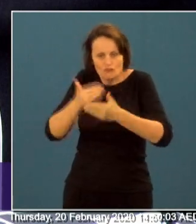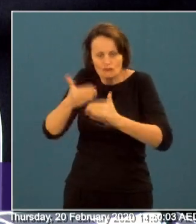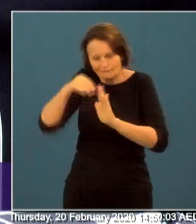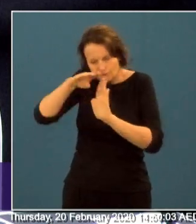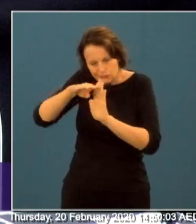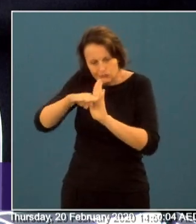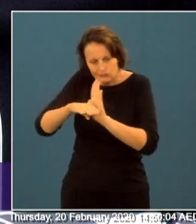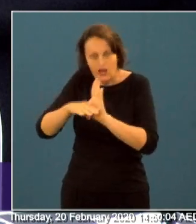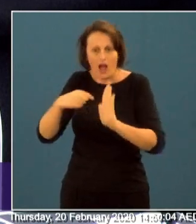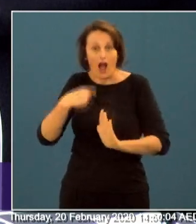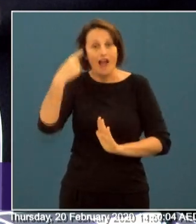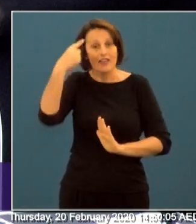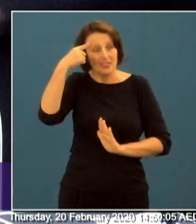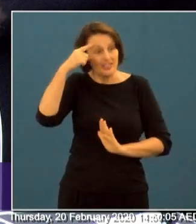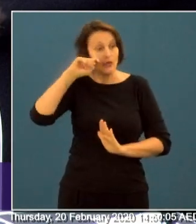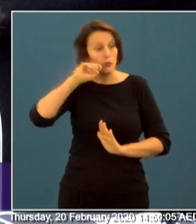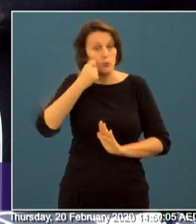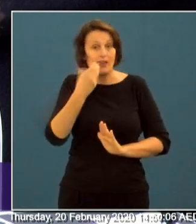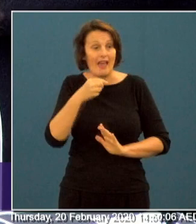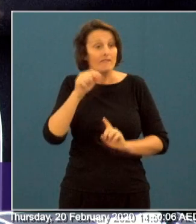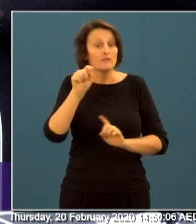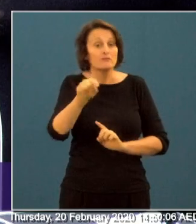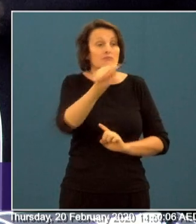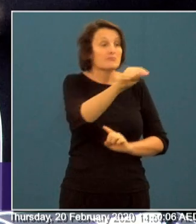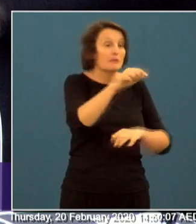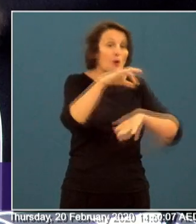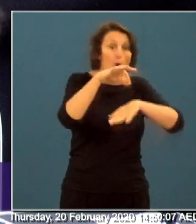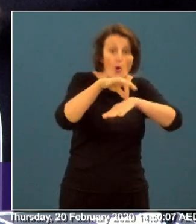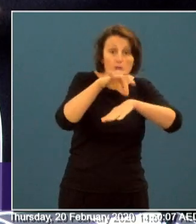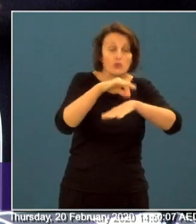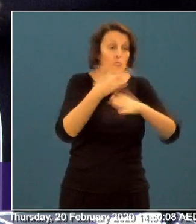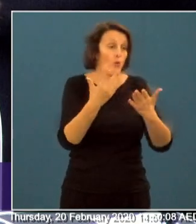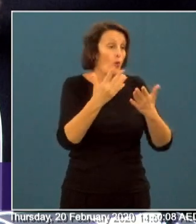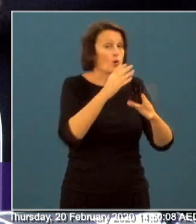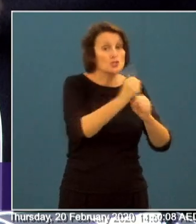referrals from within the health sector, the hospitals, hopefully, and the primary health care.